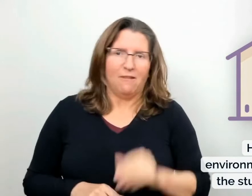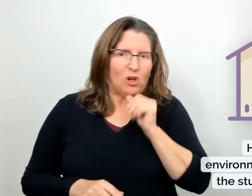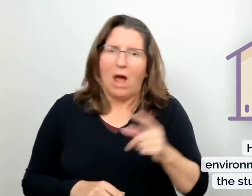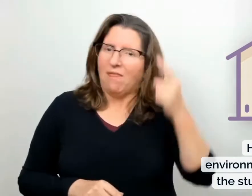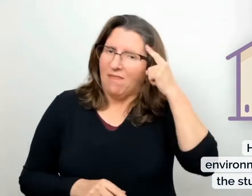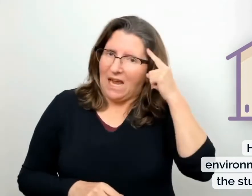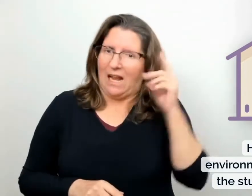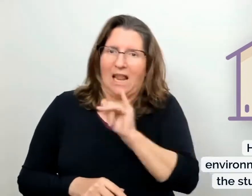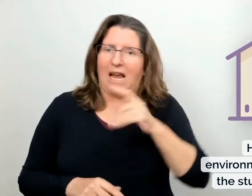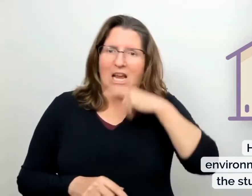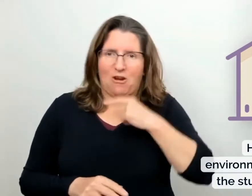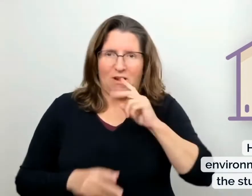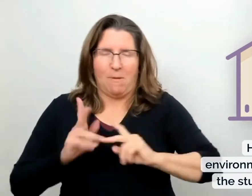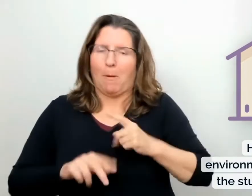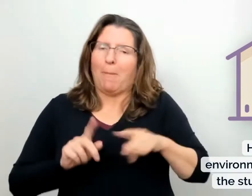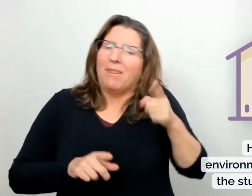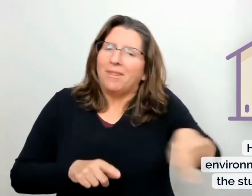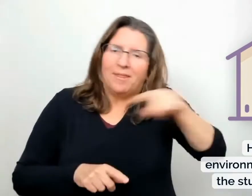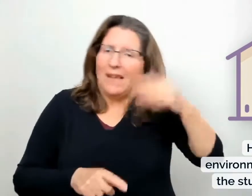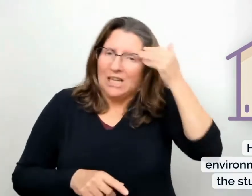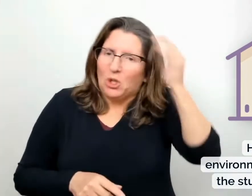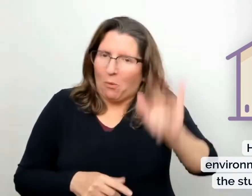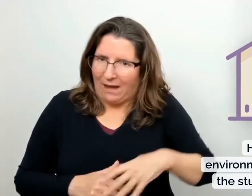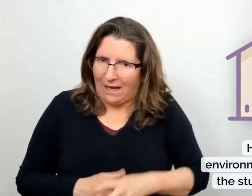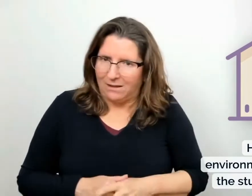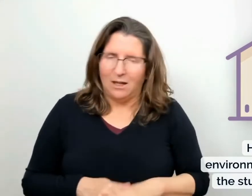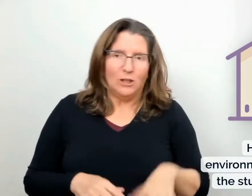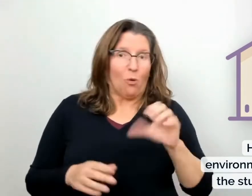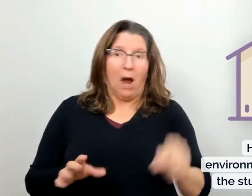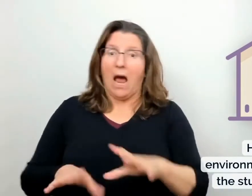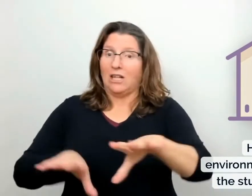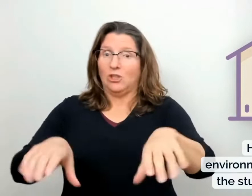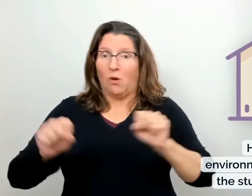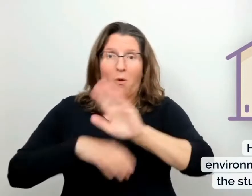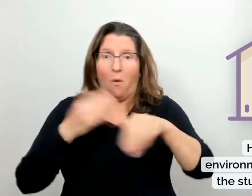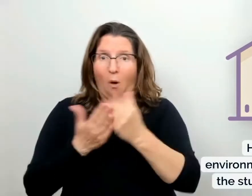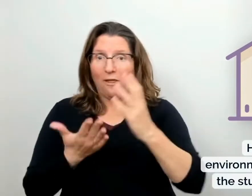Not like hearing people. But they didn't realize that.